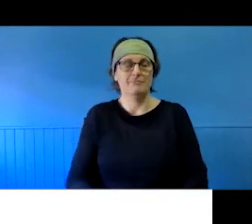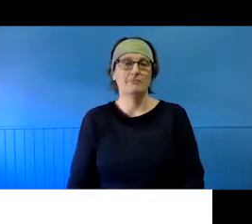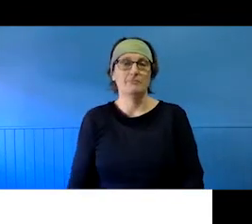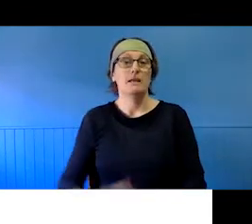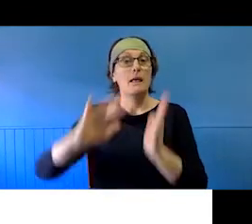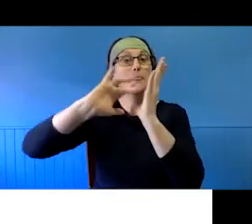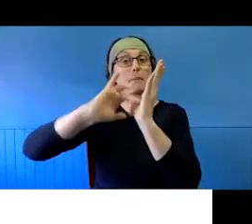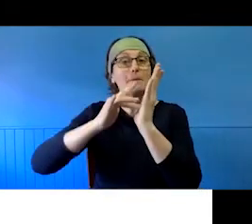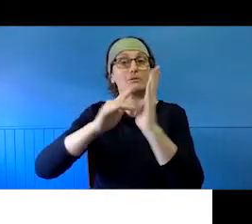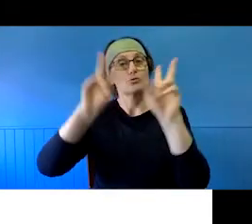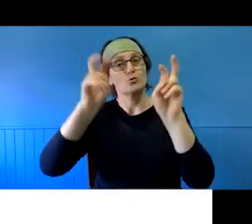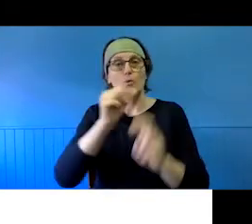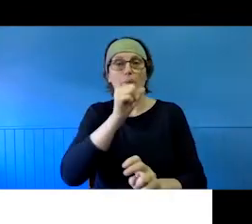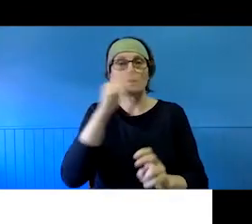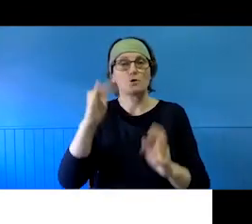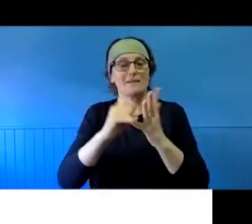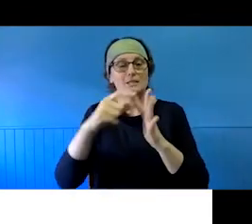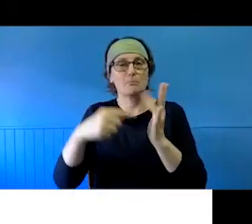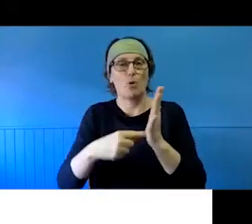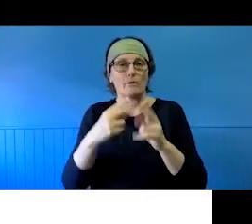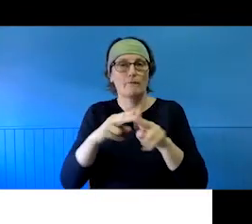centre, we call it the "sweet spot" of learning. As you think about